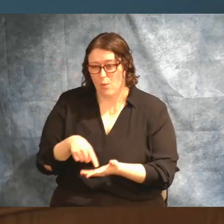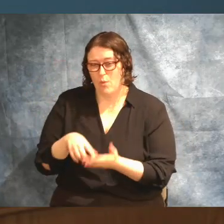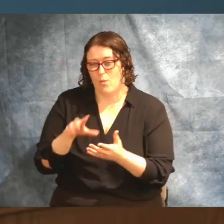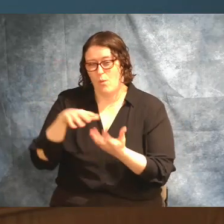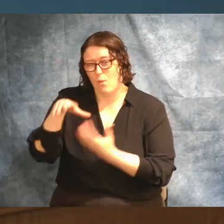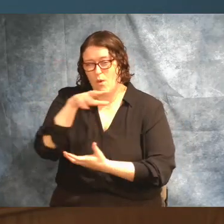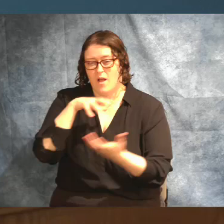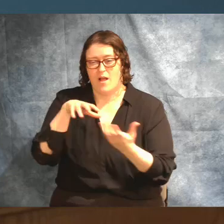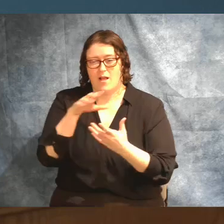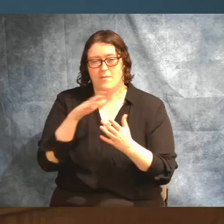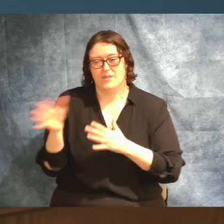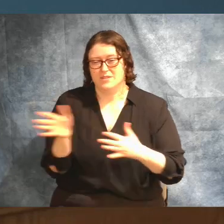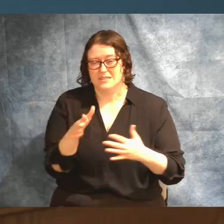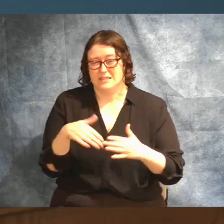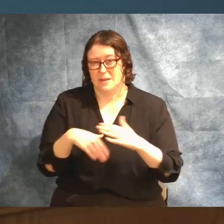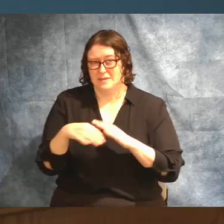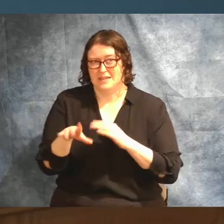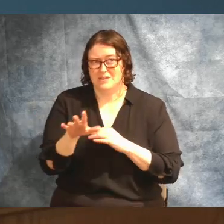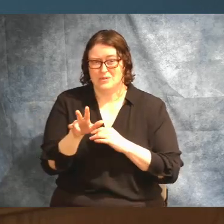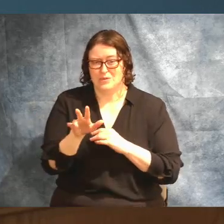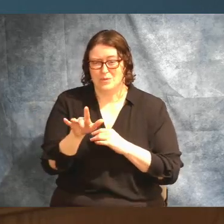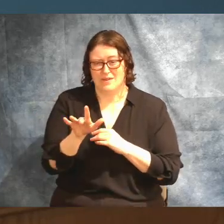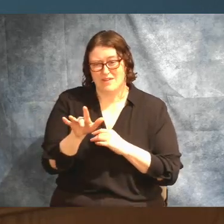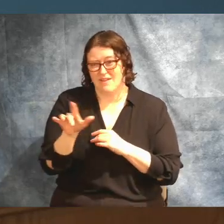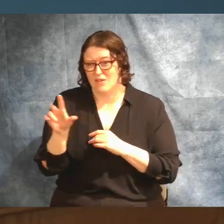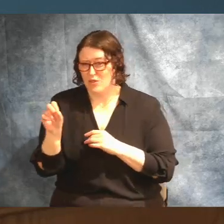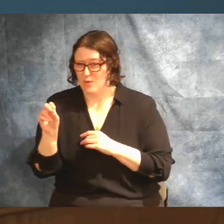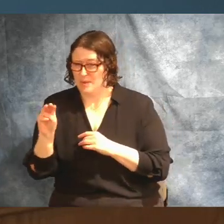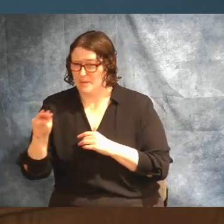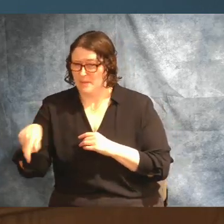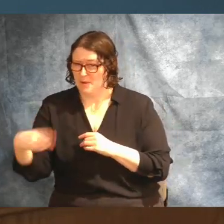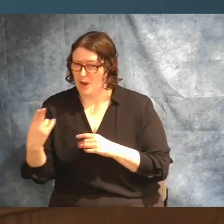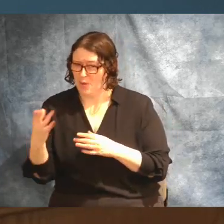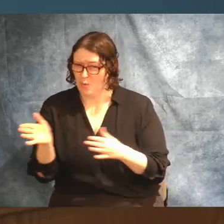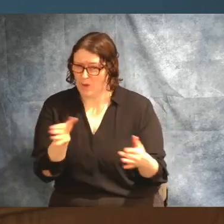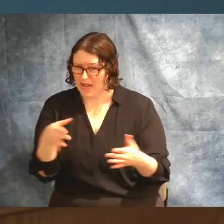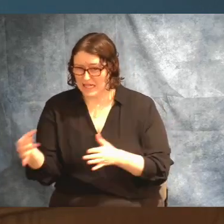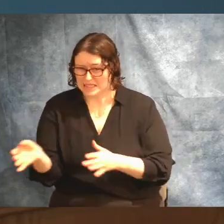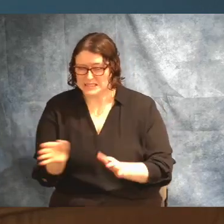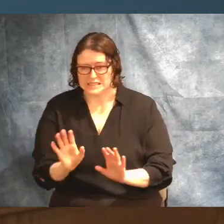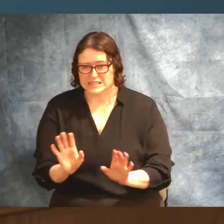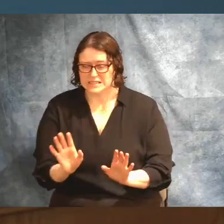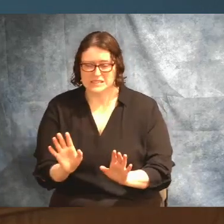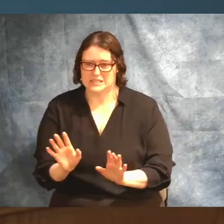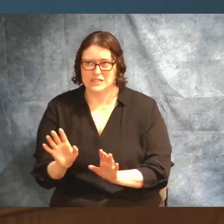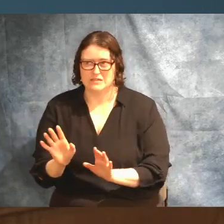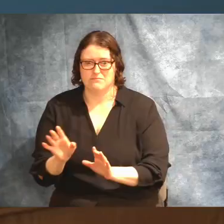gusts between 25 and 30 miles per hour. So, we're going to have our celebration right in here. So,